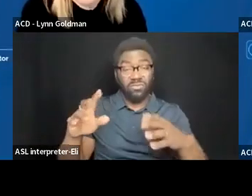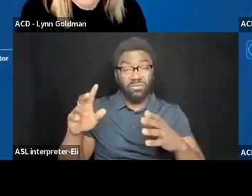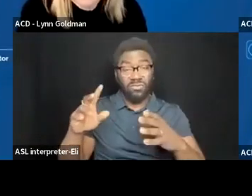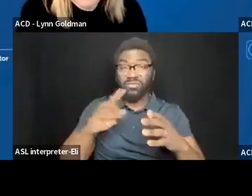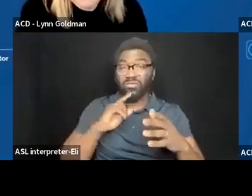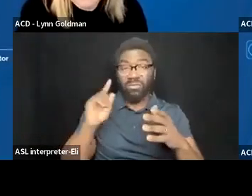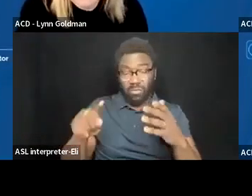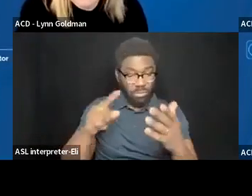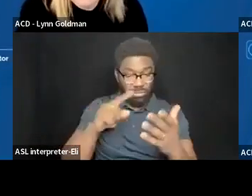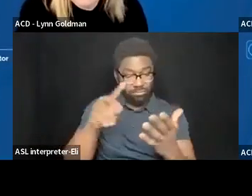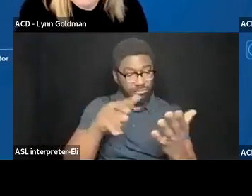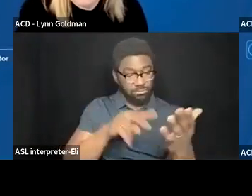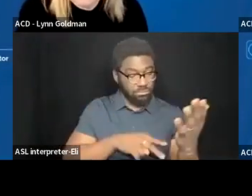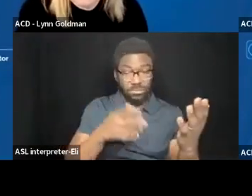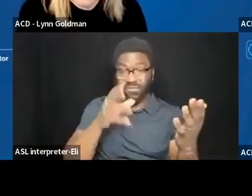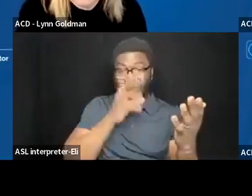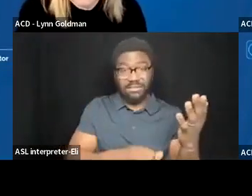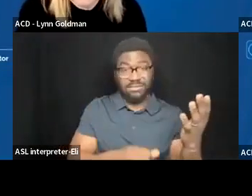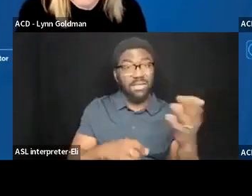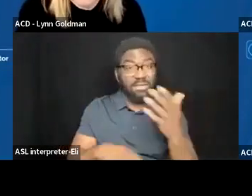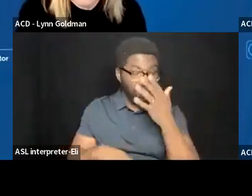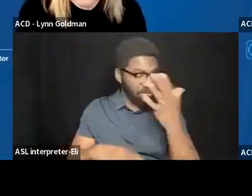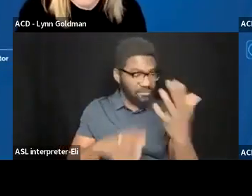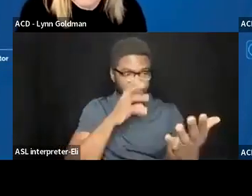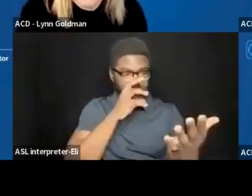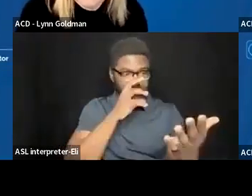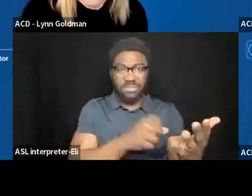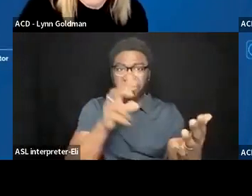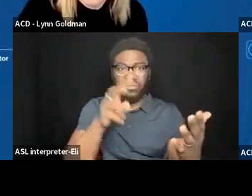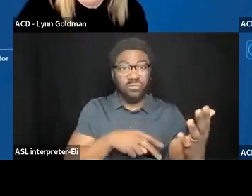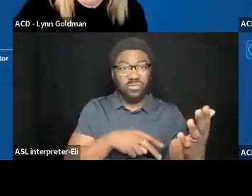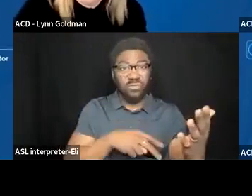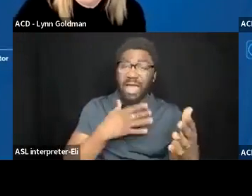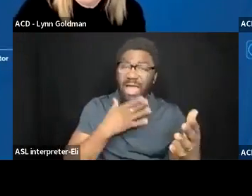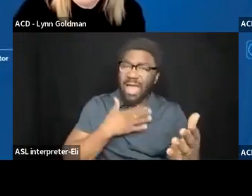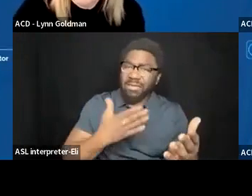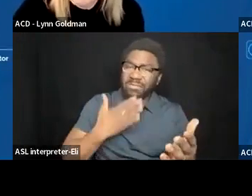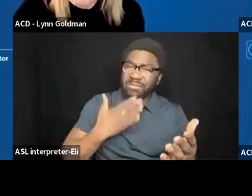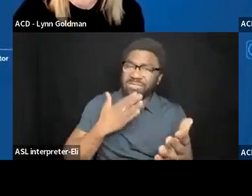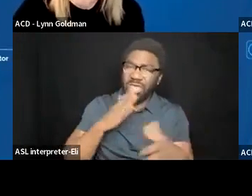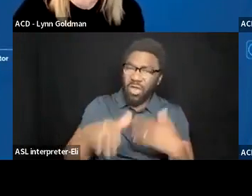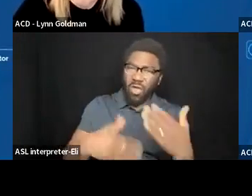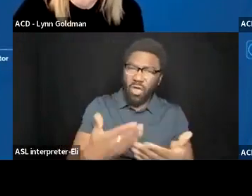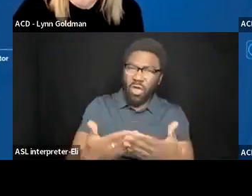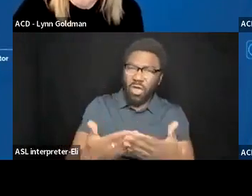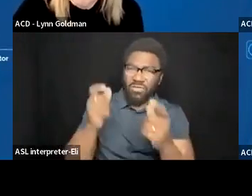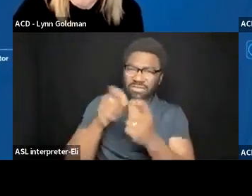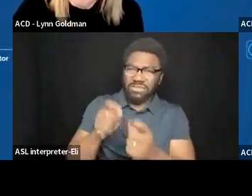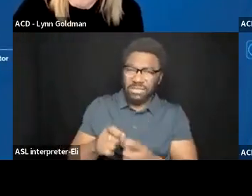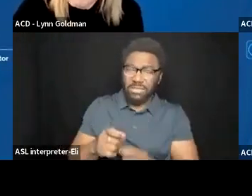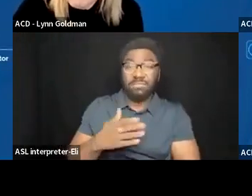and I really appreciated seeing all these details. My question, and this is probably not a helpful question,